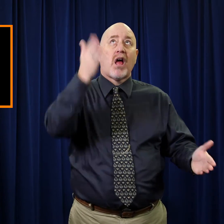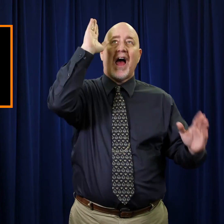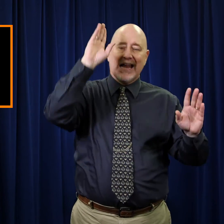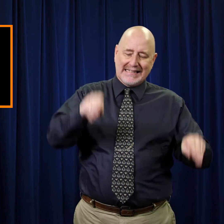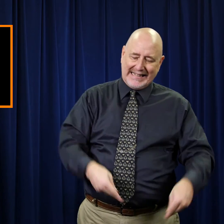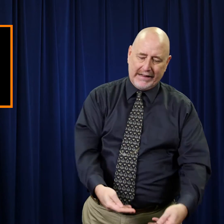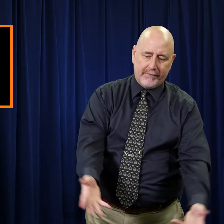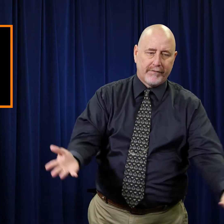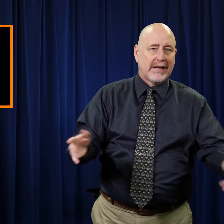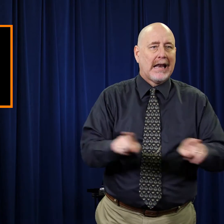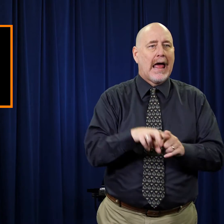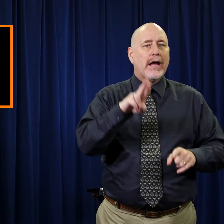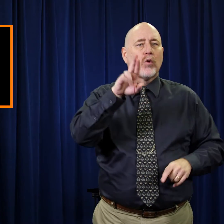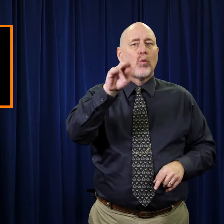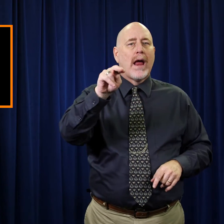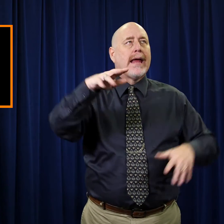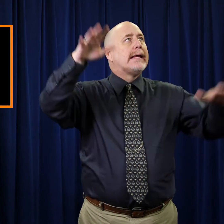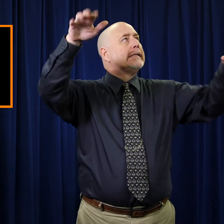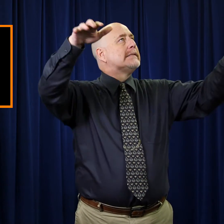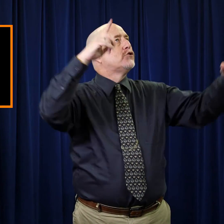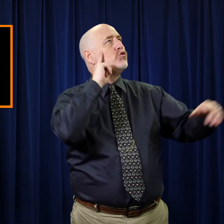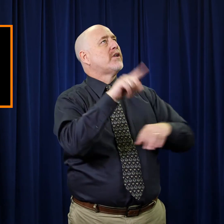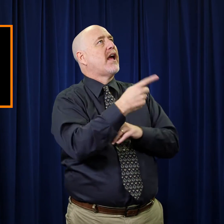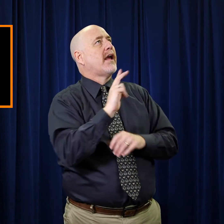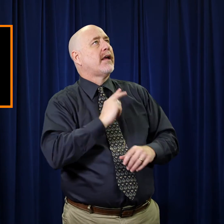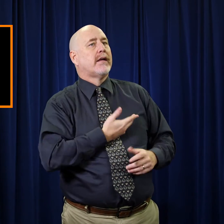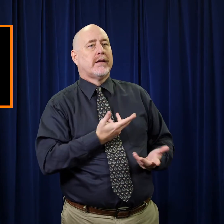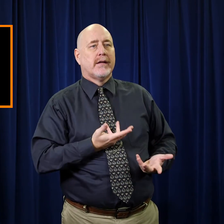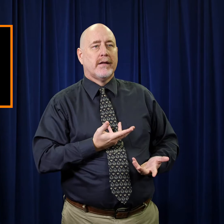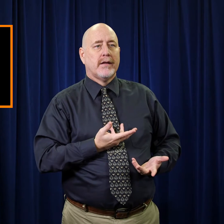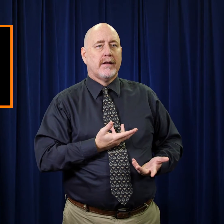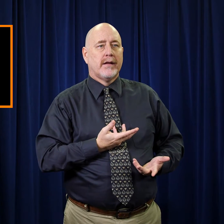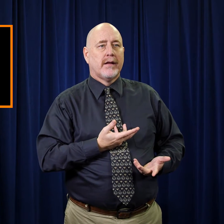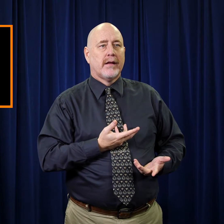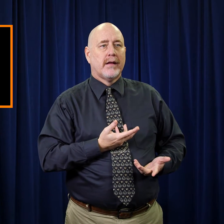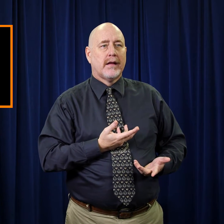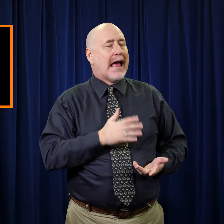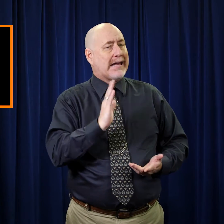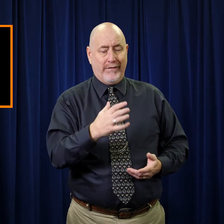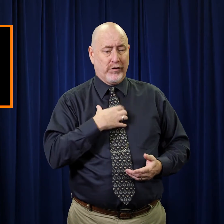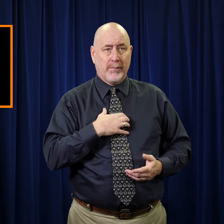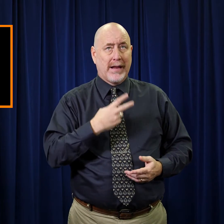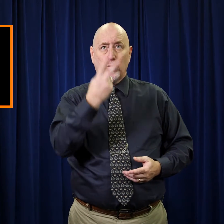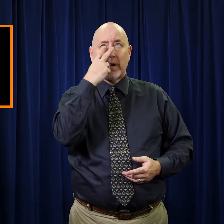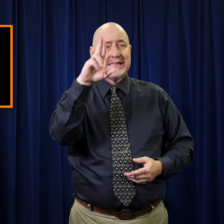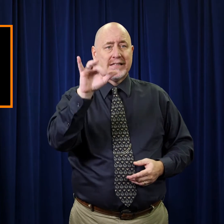Manna was a gift from God. It was like rain is for us today. I never